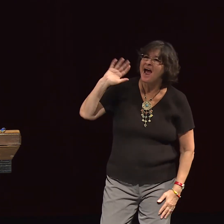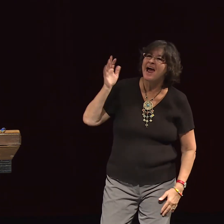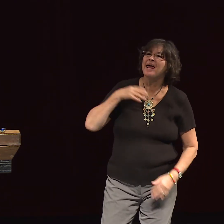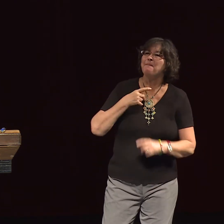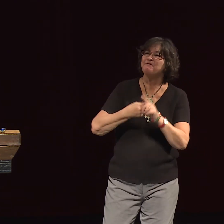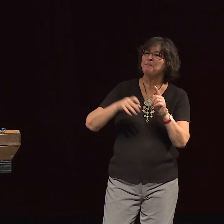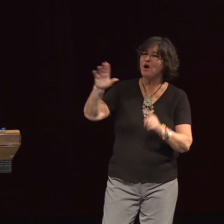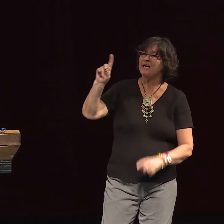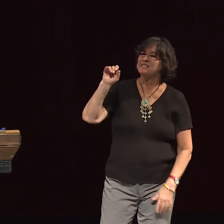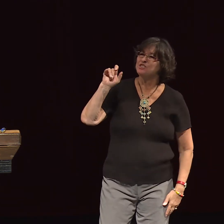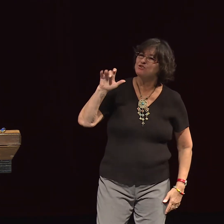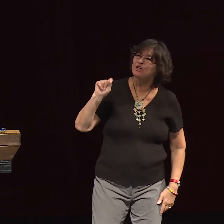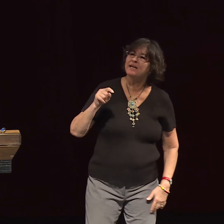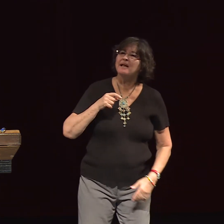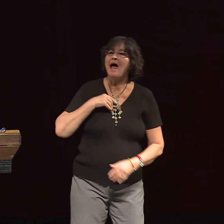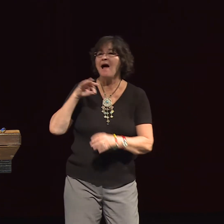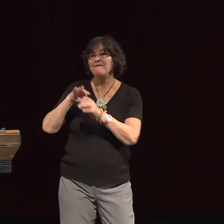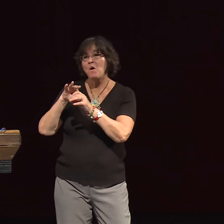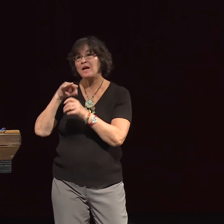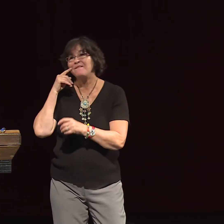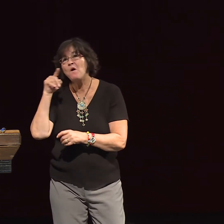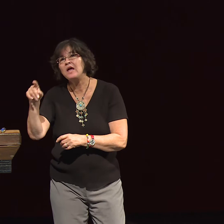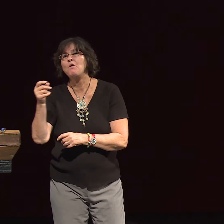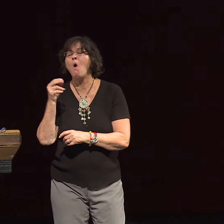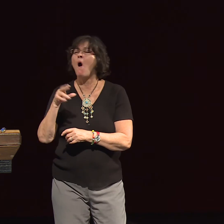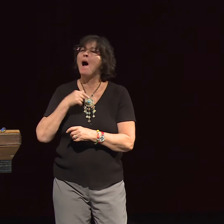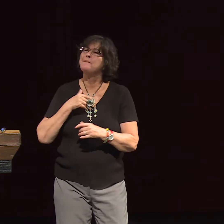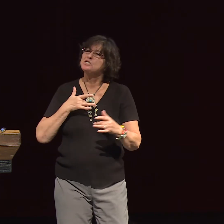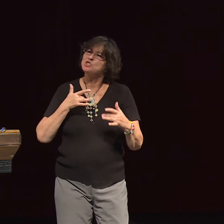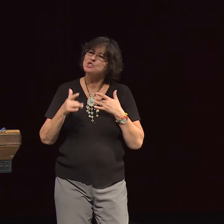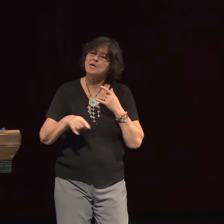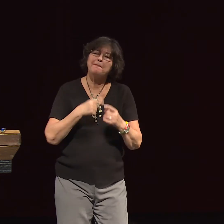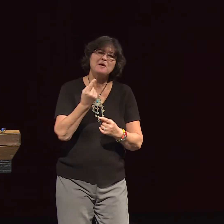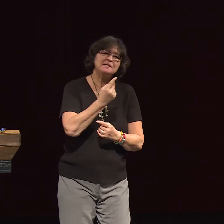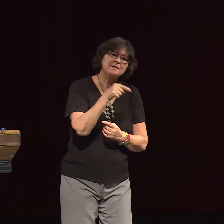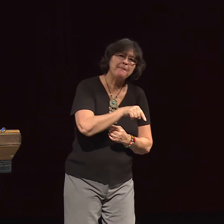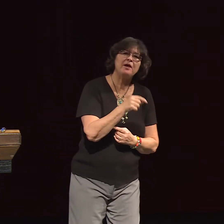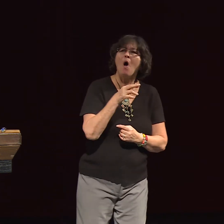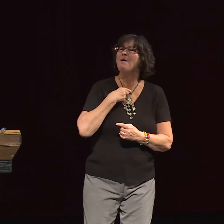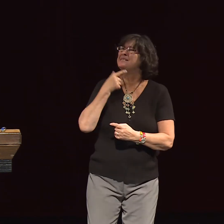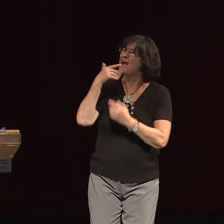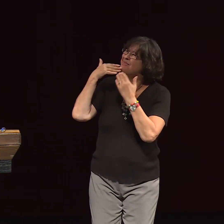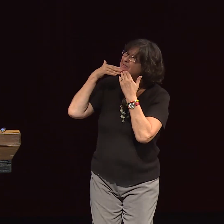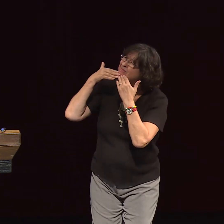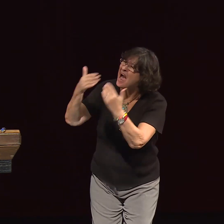but it's important that you get to know them, meet them, say, "Hello. I voted for you,